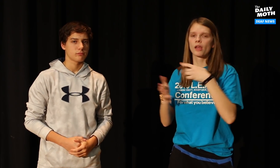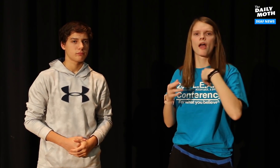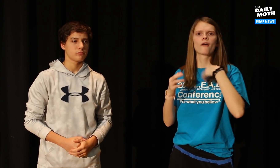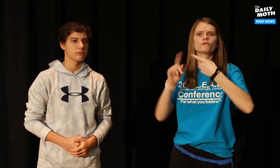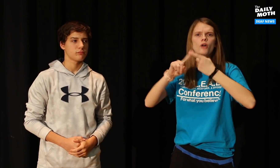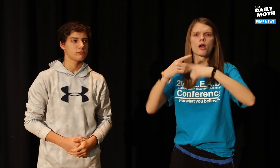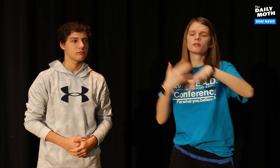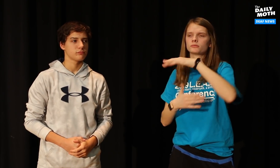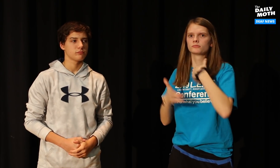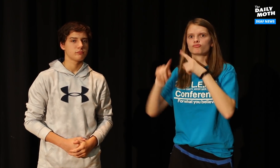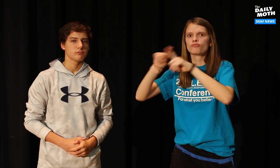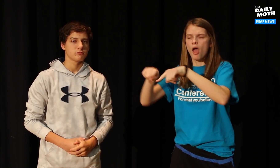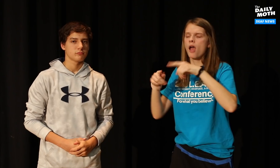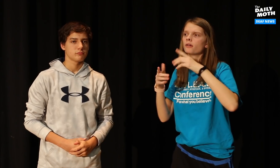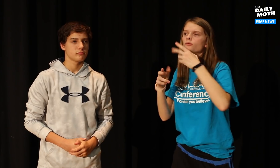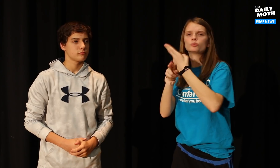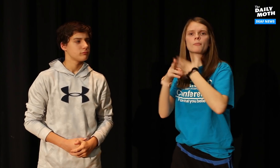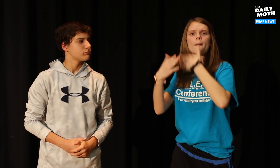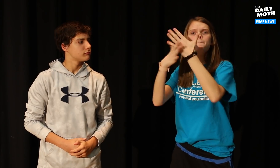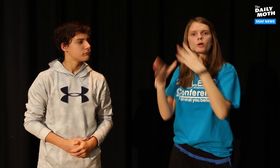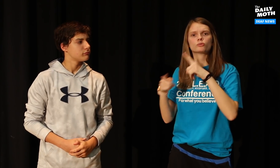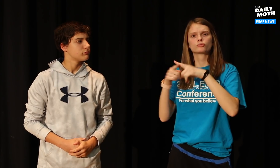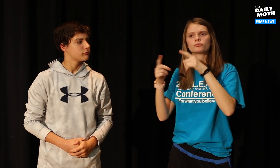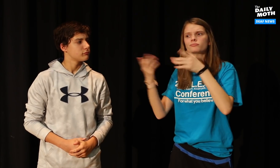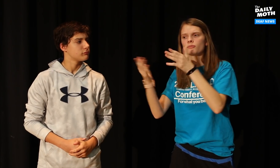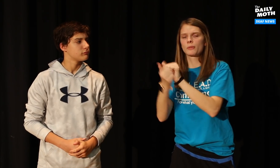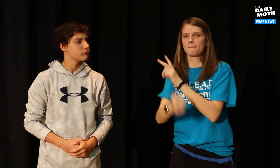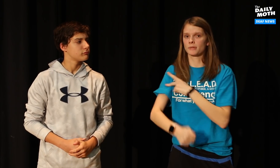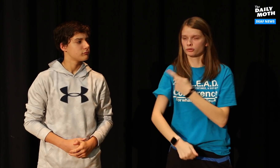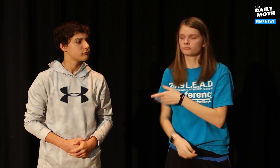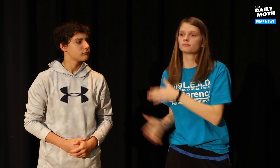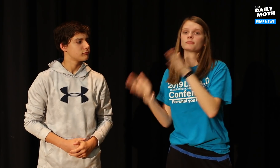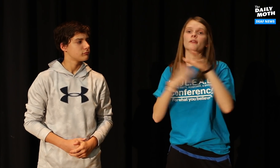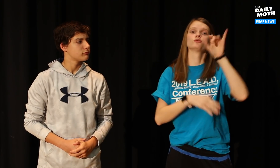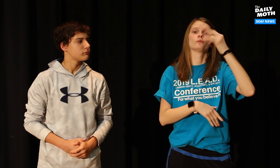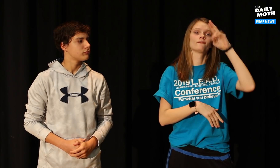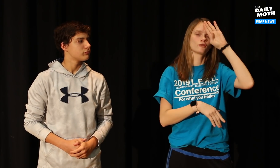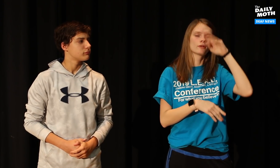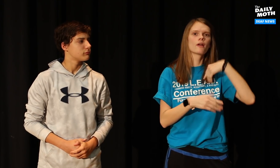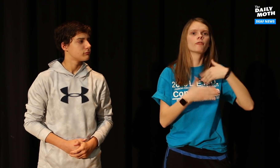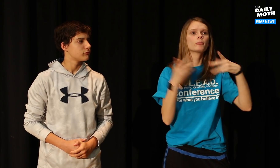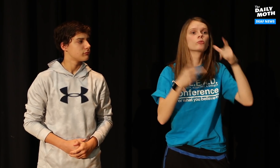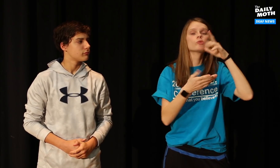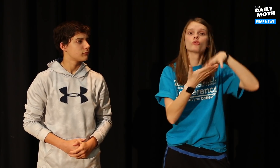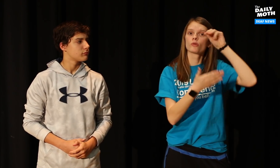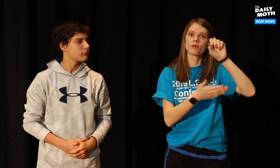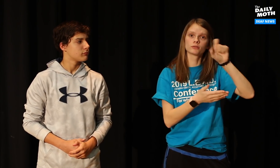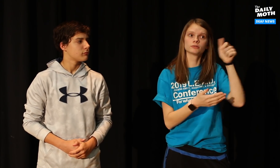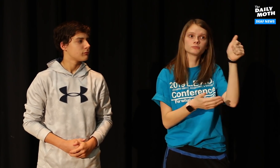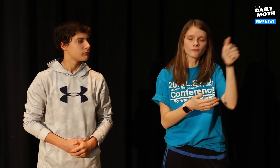Also, I have friends who I rely on with interacting with patients. As a Junior fireman, there are people who learn ASL themselves.